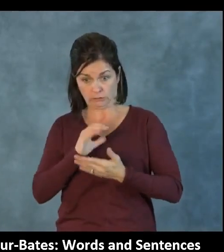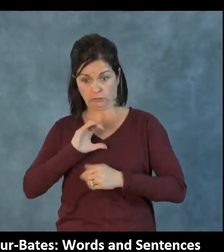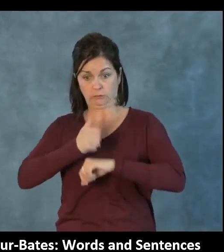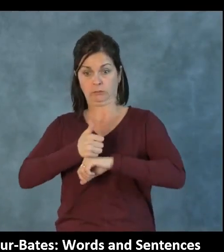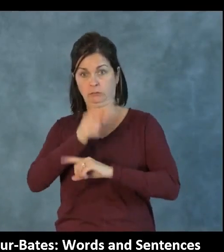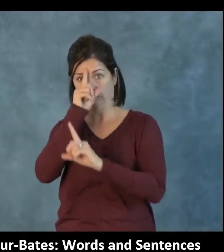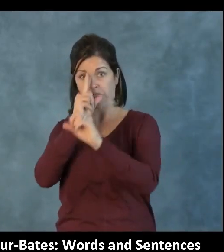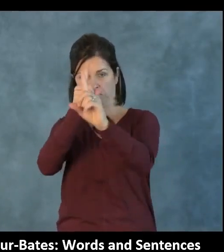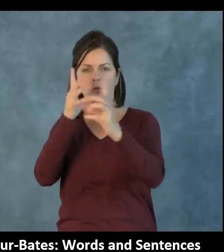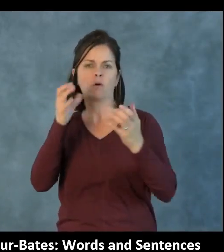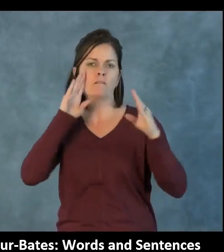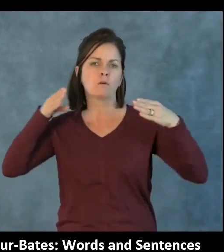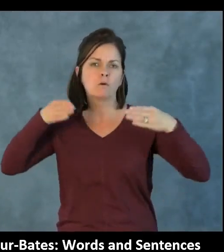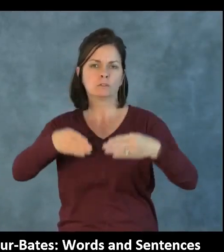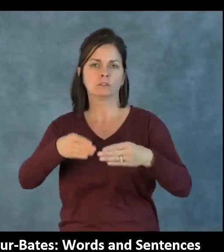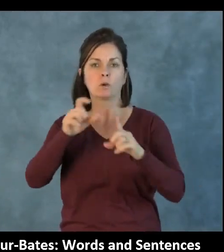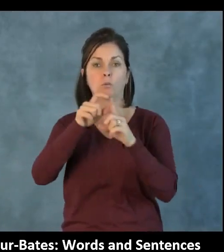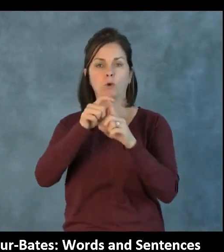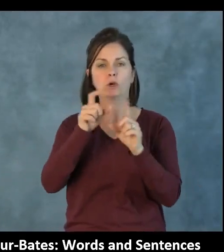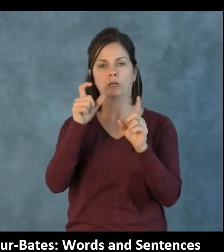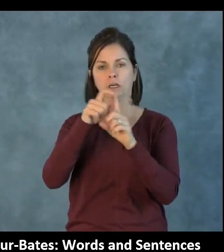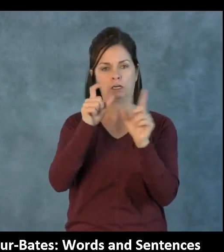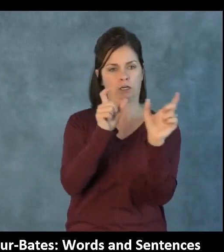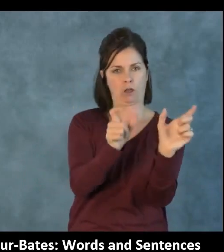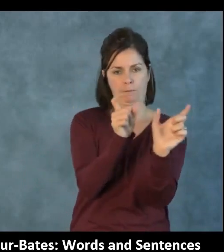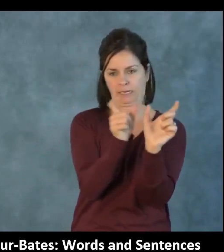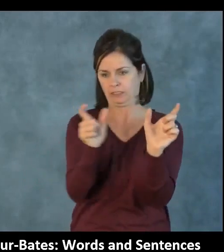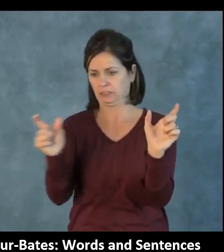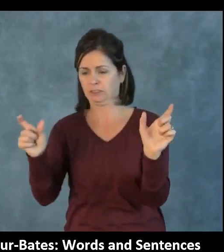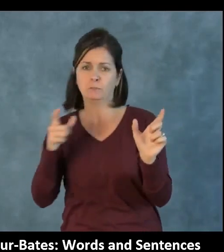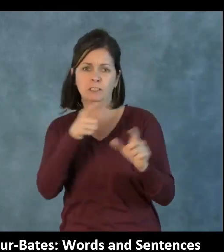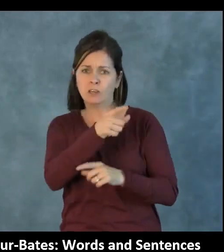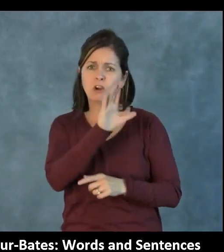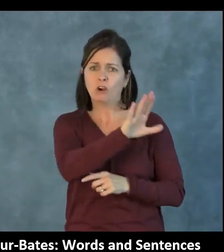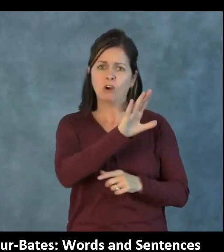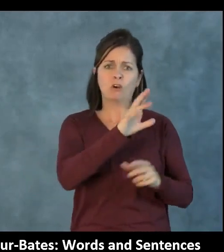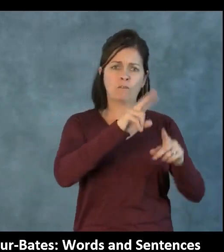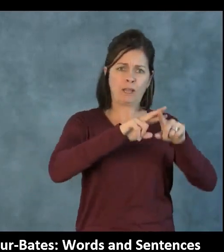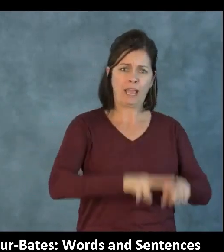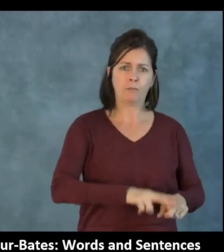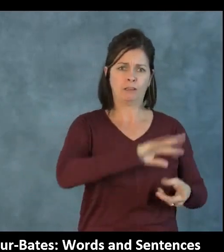because she clearly has a large enough vocabulary size to be able to be doing that.